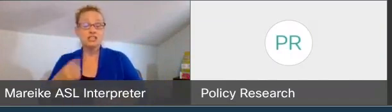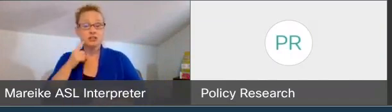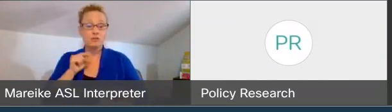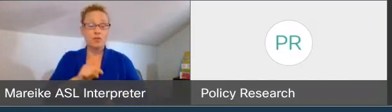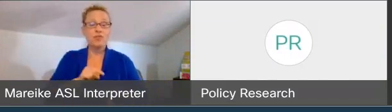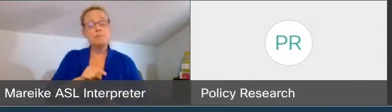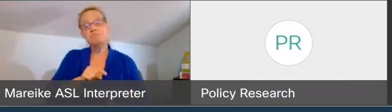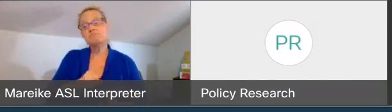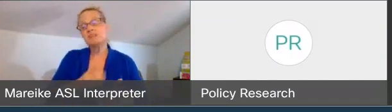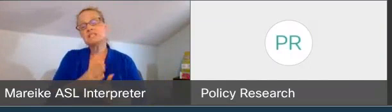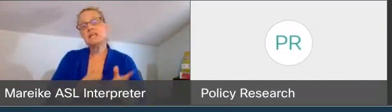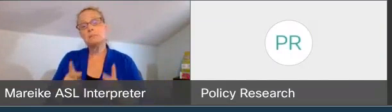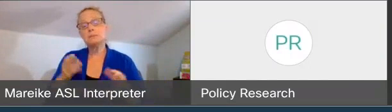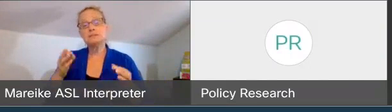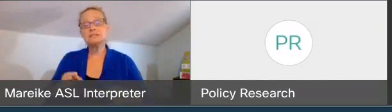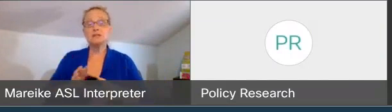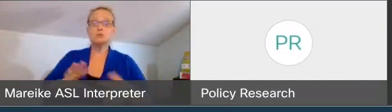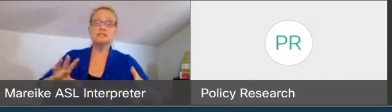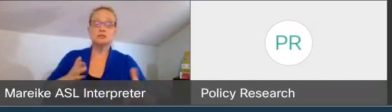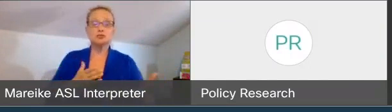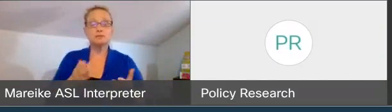choose to discontinue services at that point, which is a little different